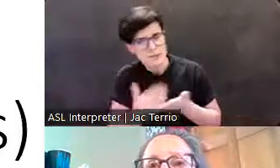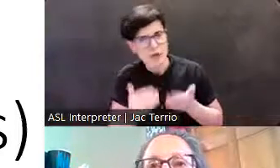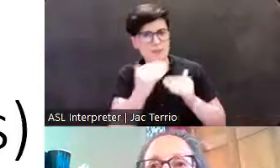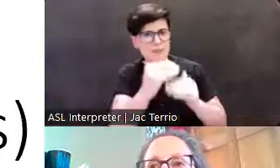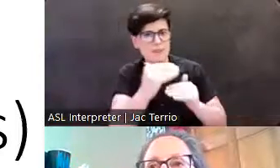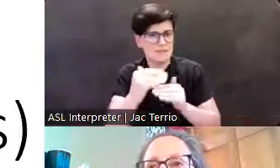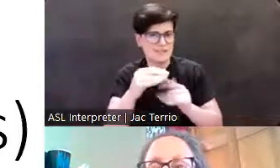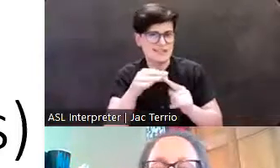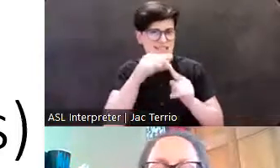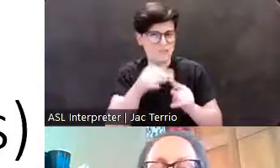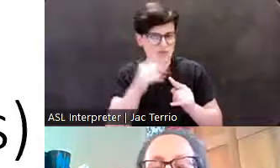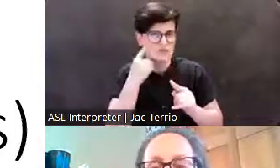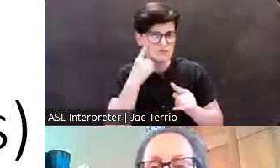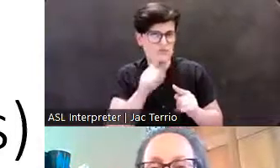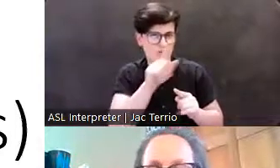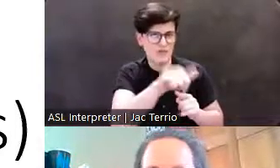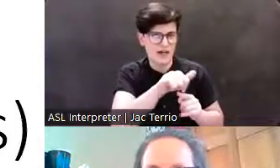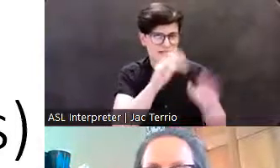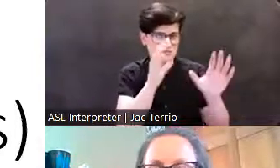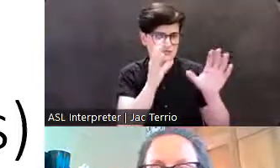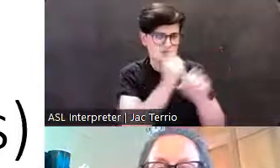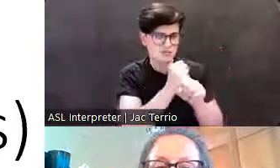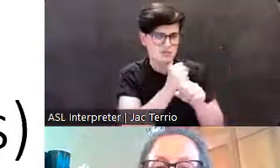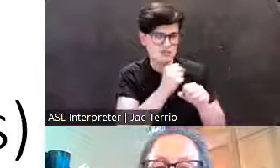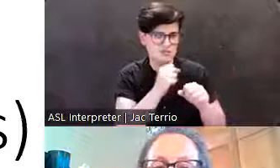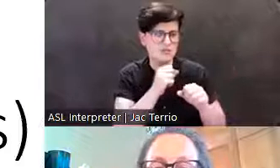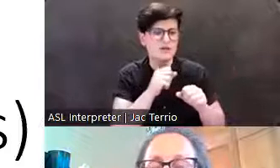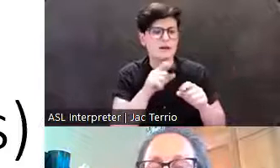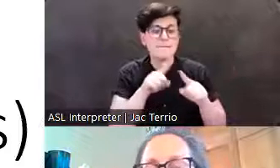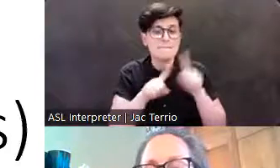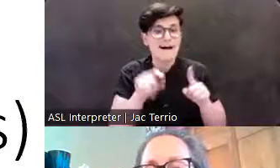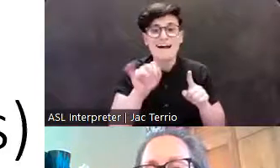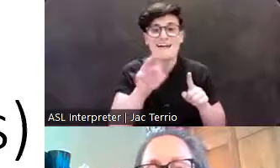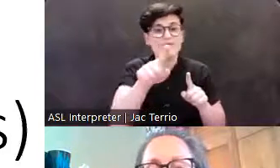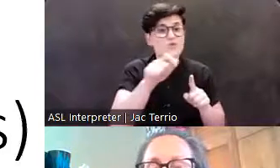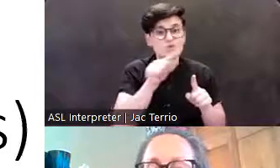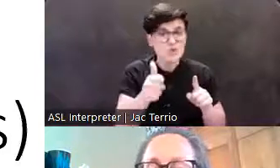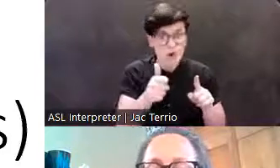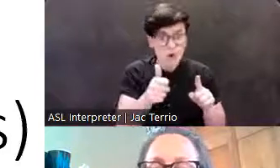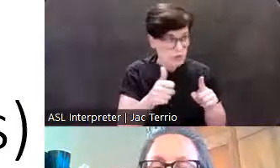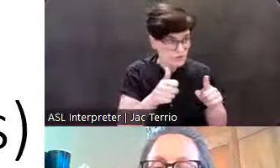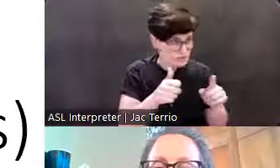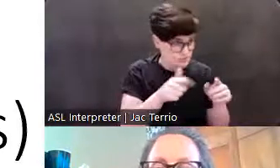But if you do not fit within the exception, the right you have is the right to be taken